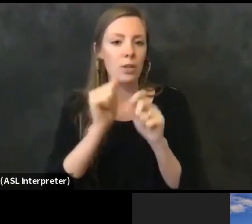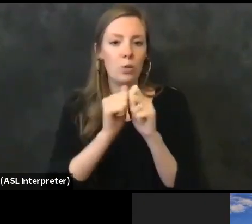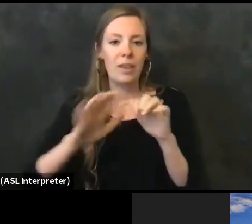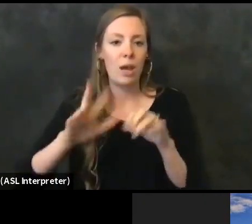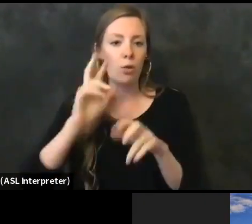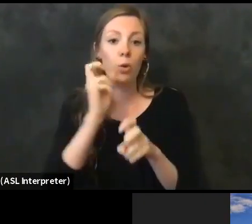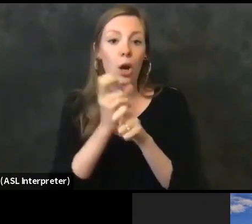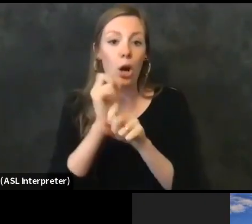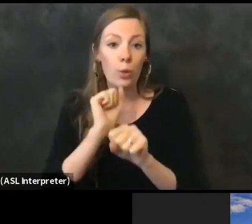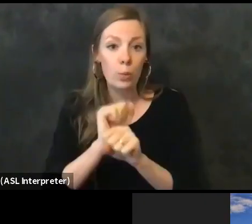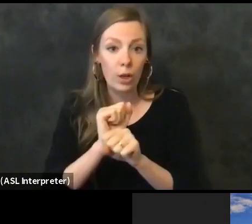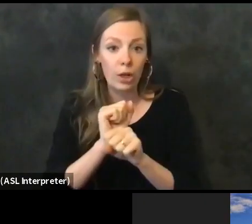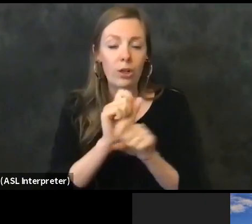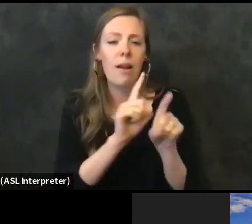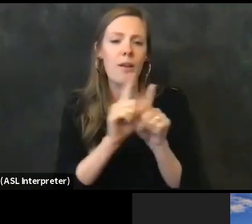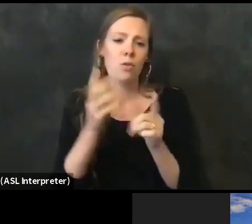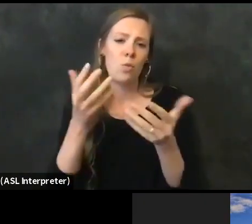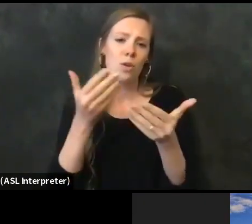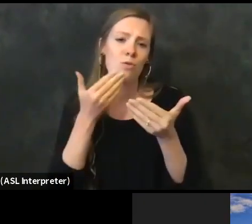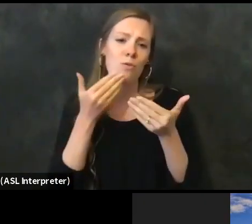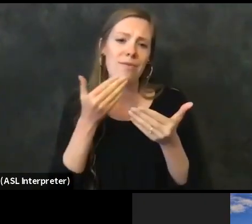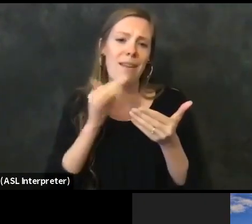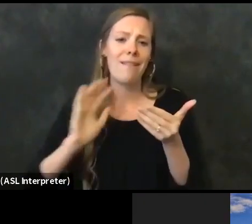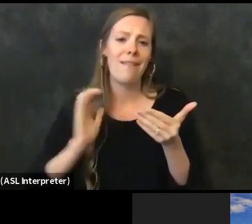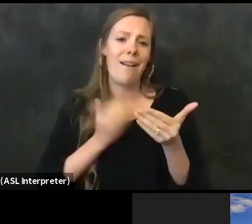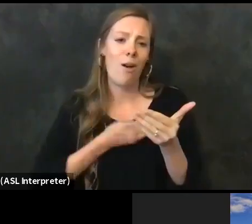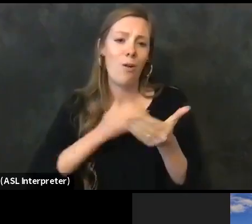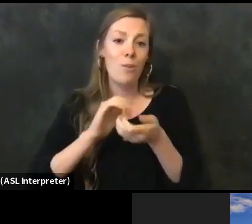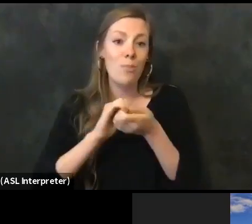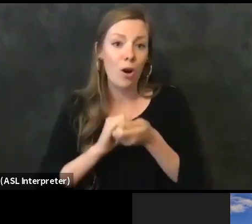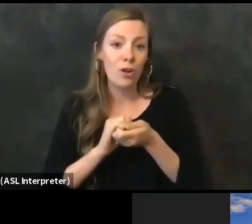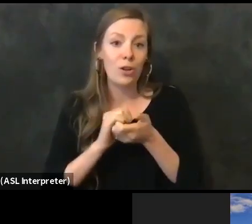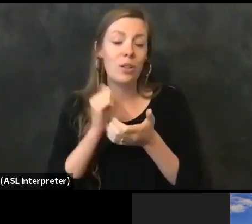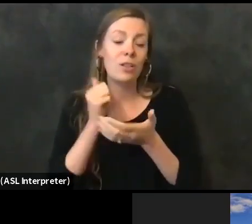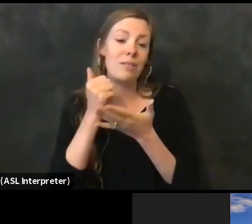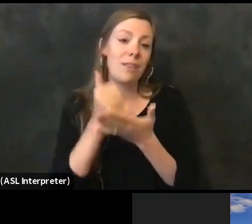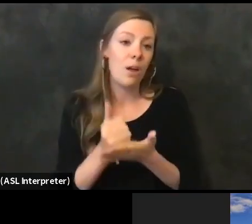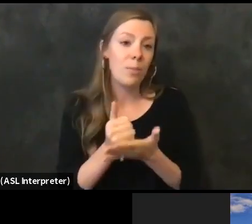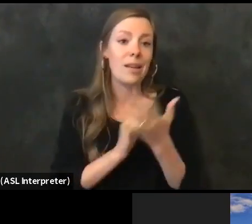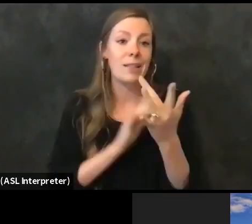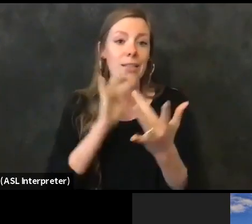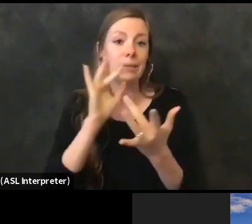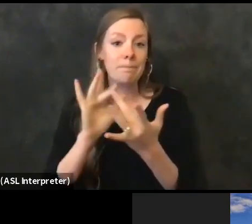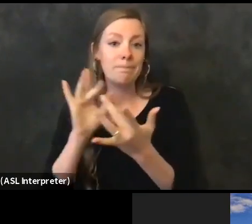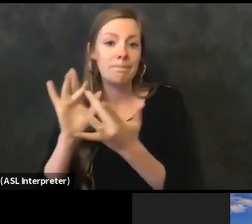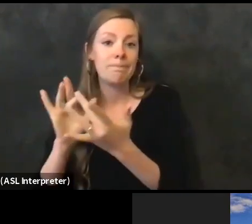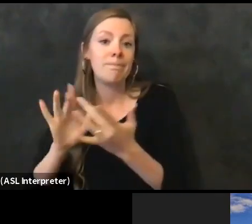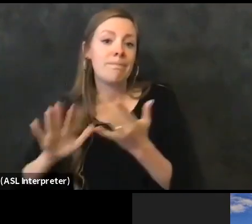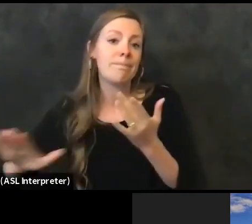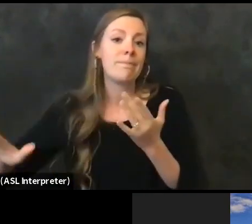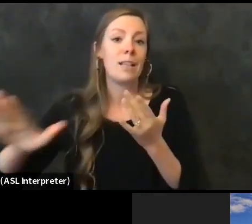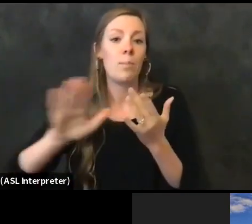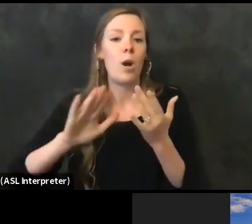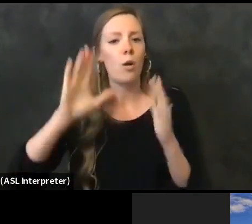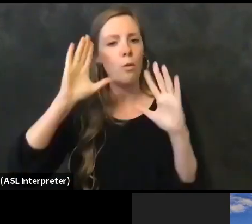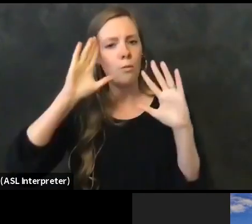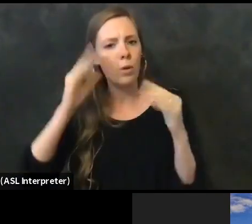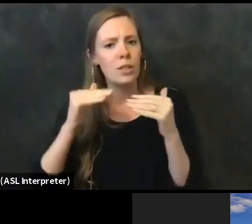I also want to thank our partners for helping us reach out into all of the corners of our community with a focus on equitably distributing this vaccine.